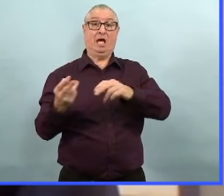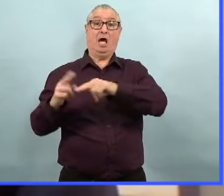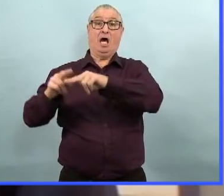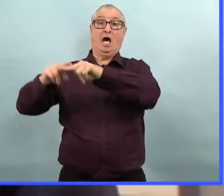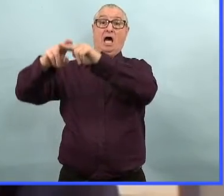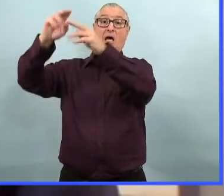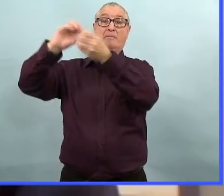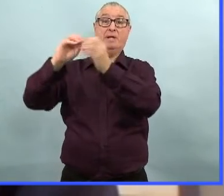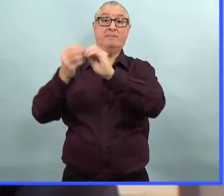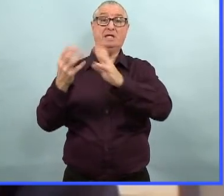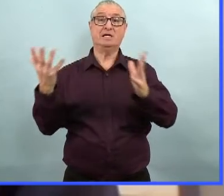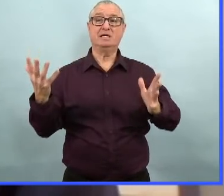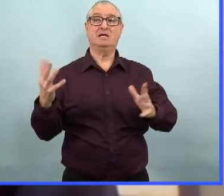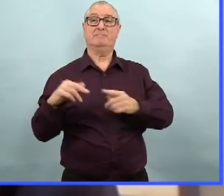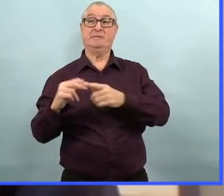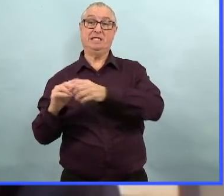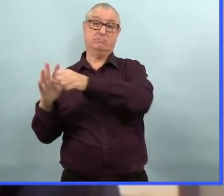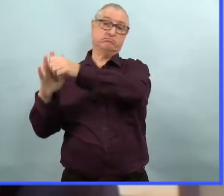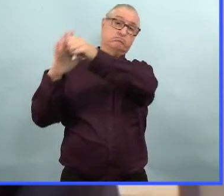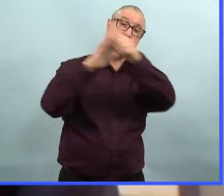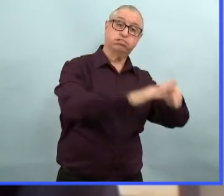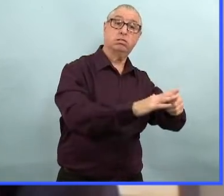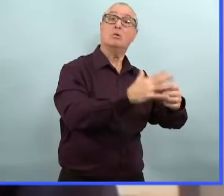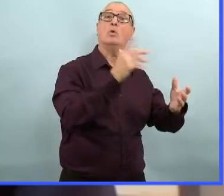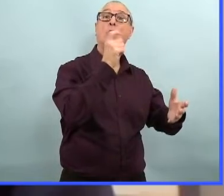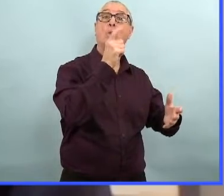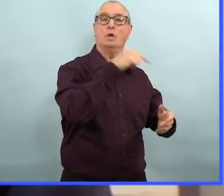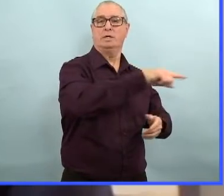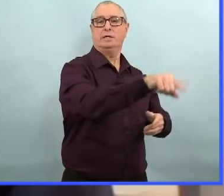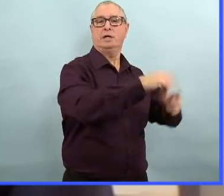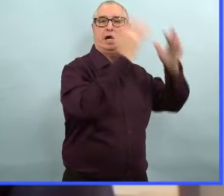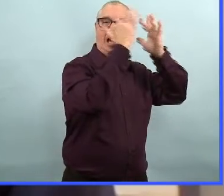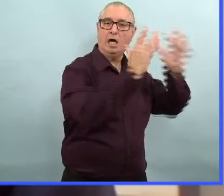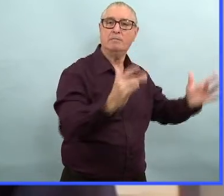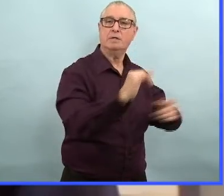so new information is emerging all the time so we need to continue to